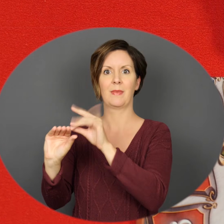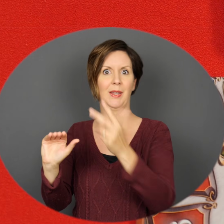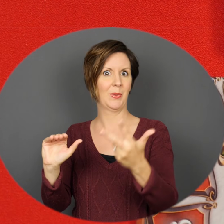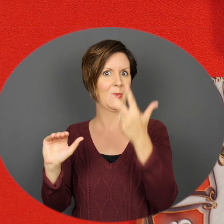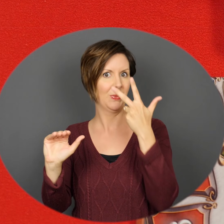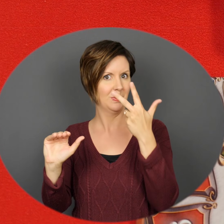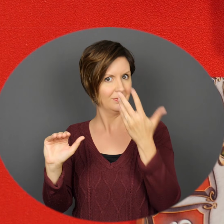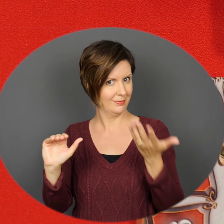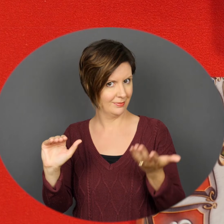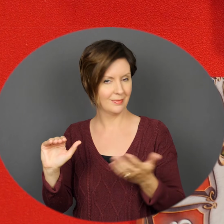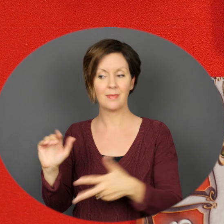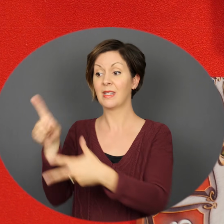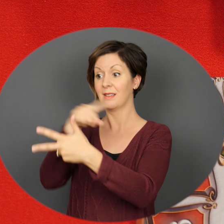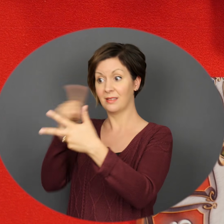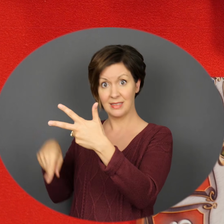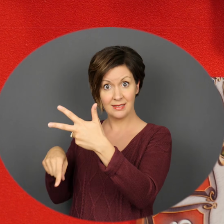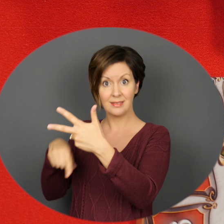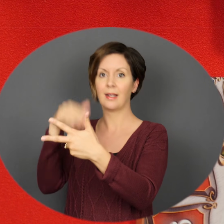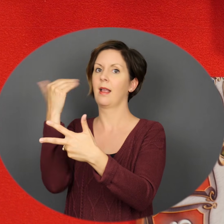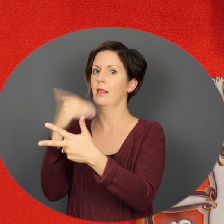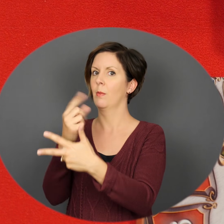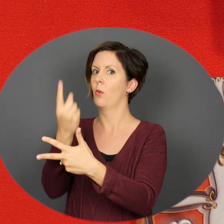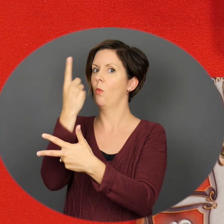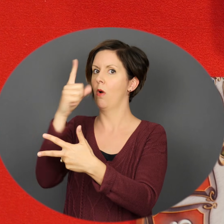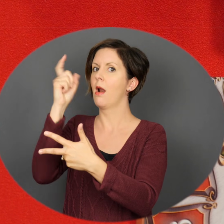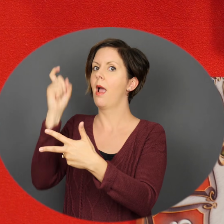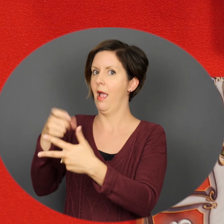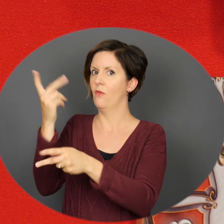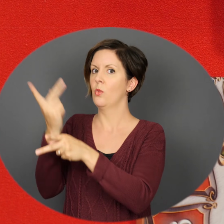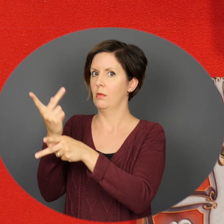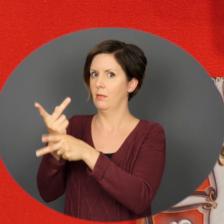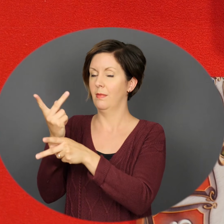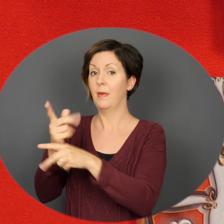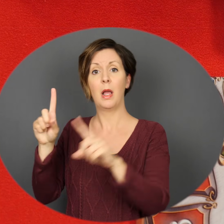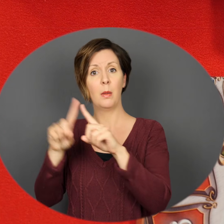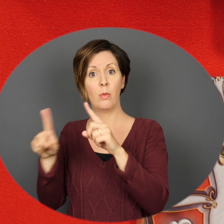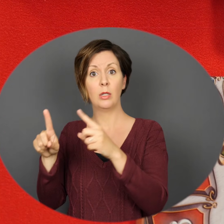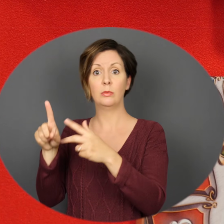You must then keep at least one, but can keep two or all three of them if you'd like.